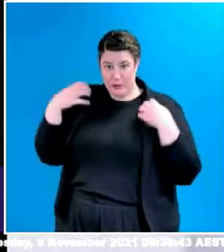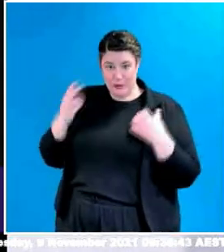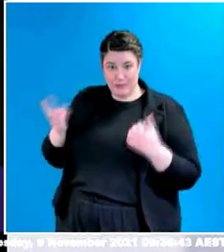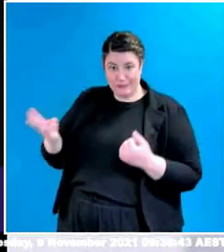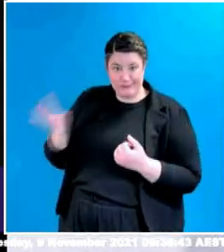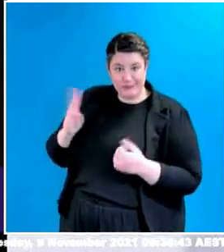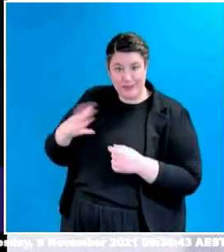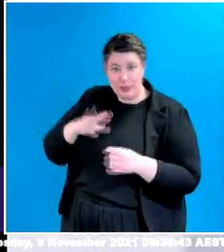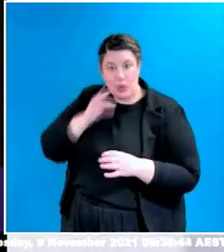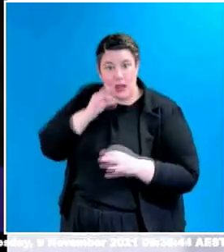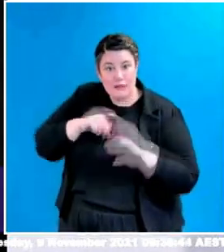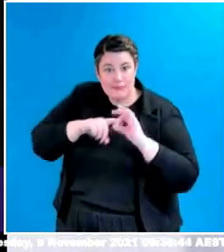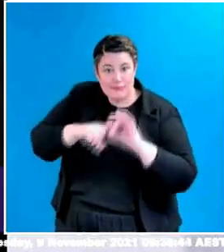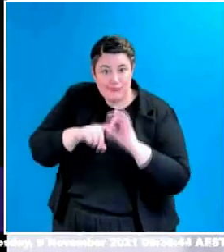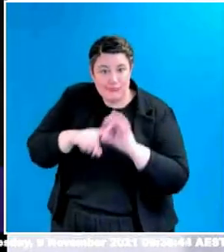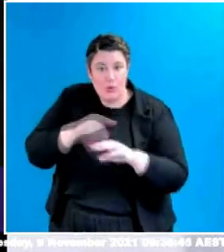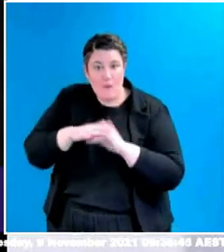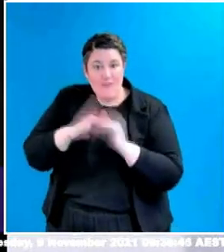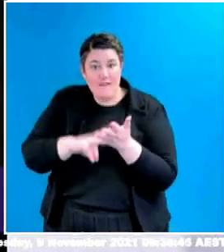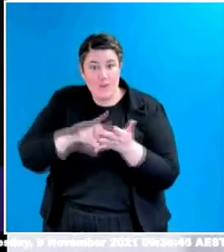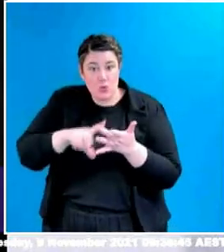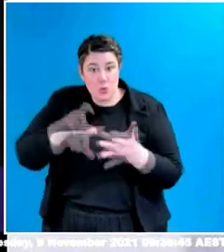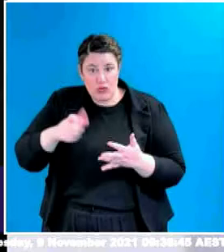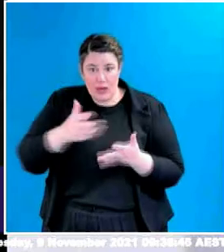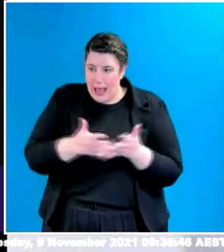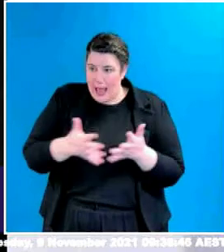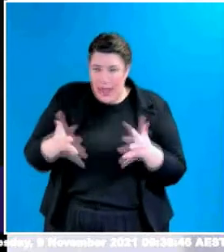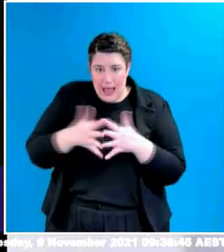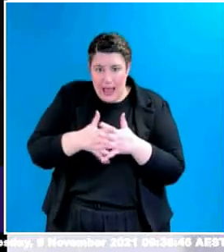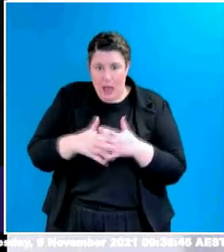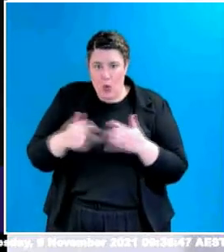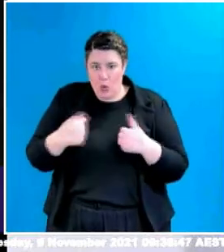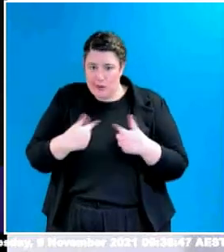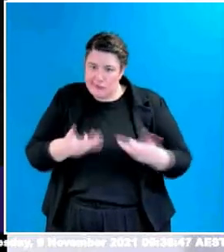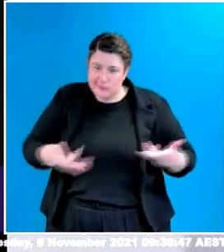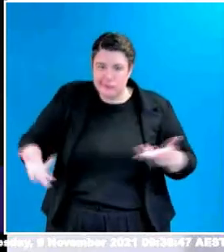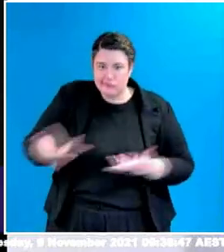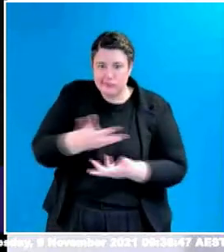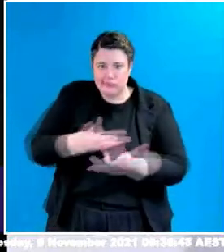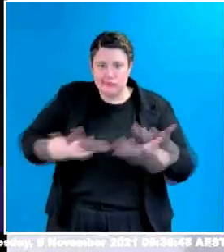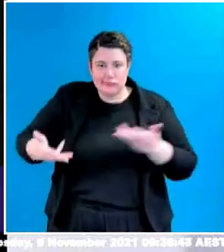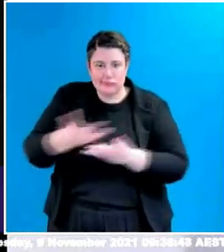the way in which Victoria has approached the dialogue model of human rights and